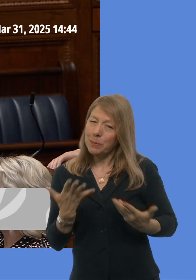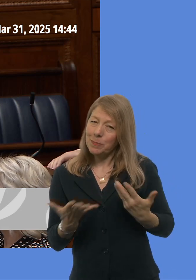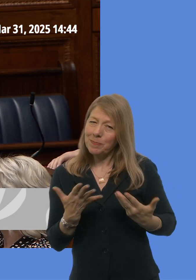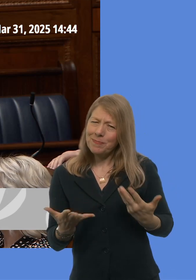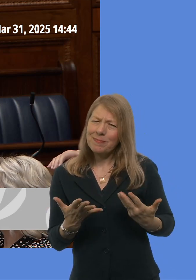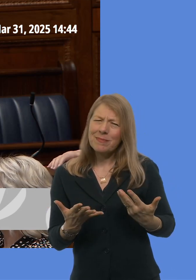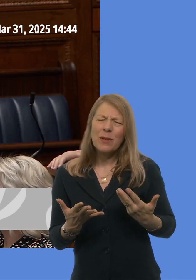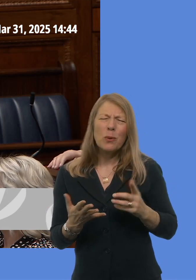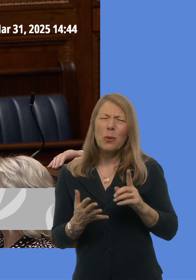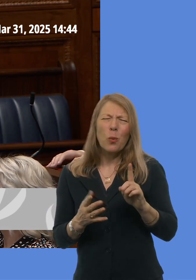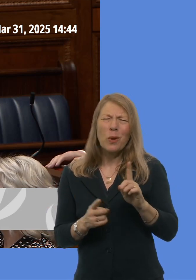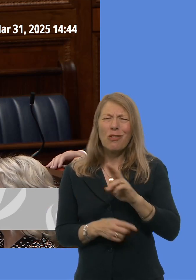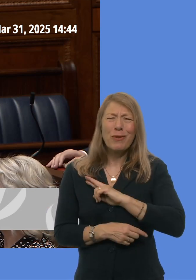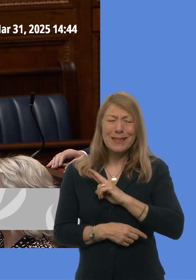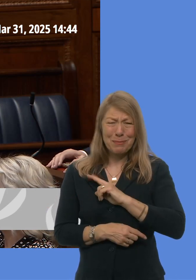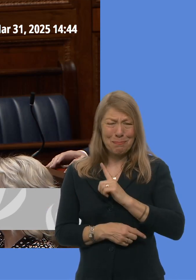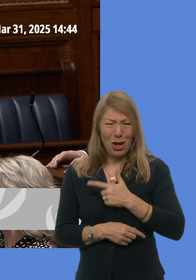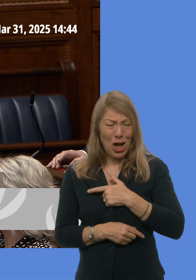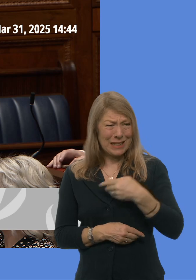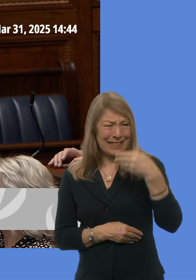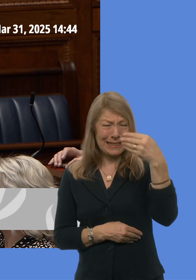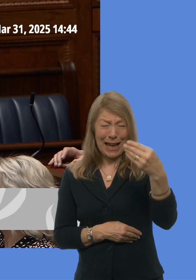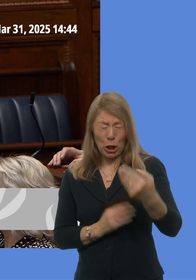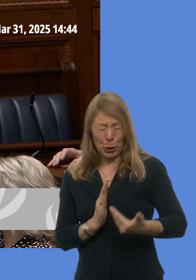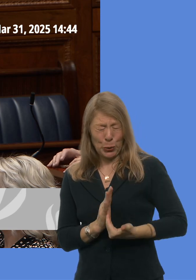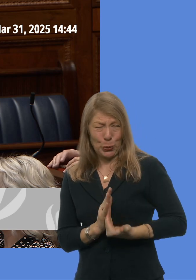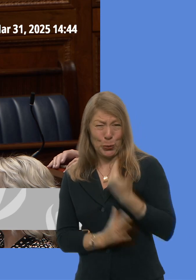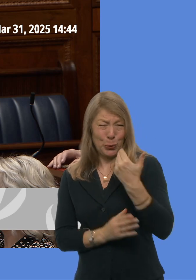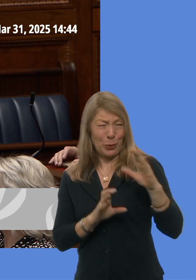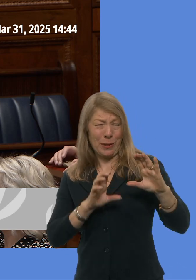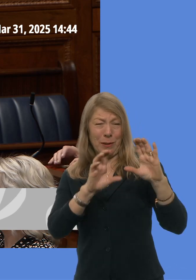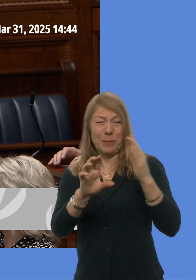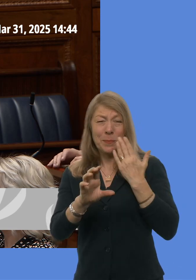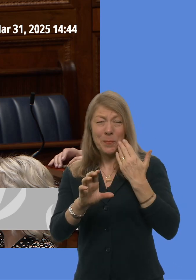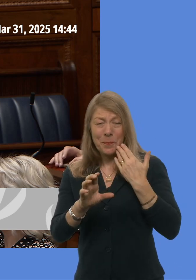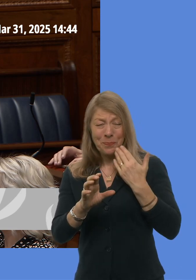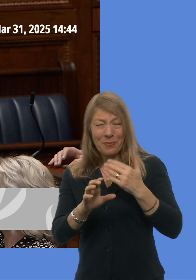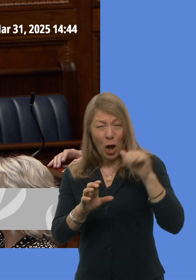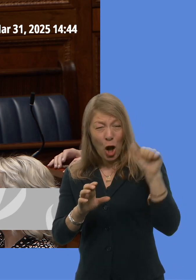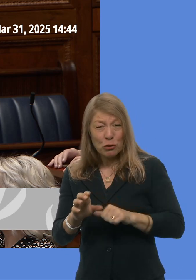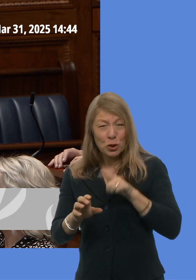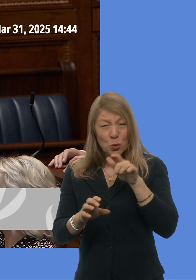the justification for nearly new signs costing £120 ,000 being ripped out and replaced by signs